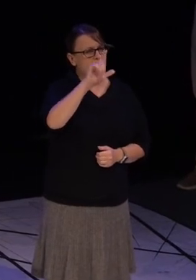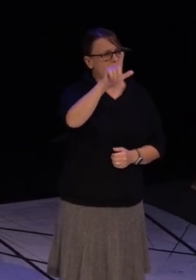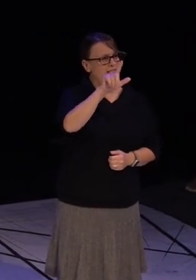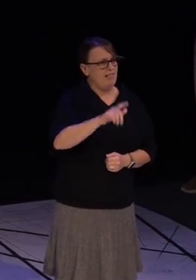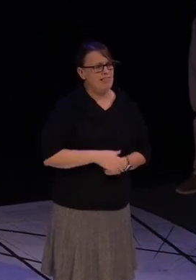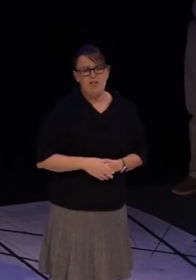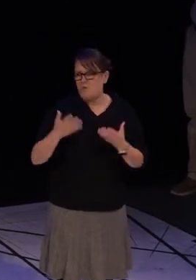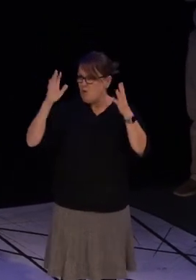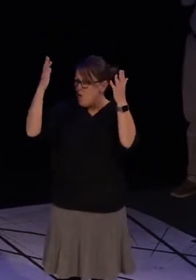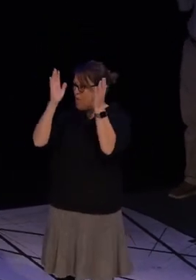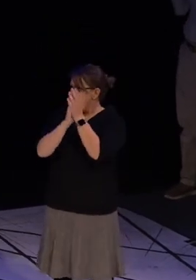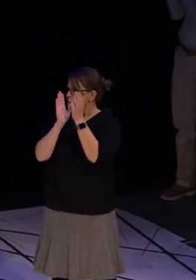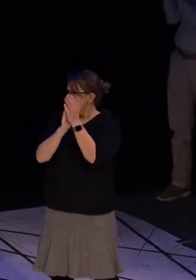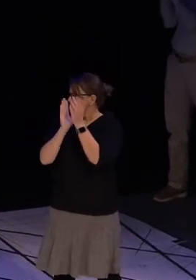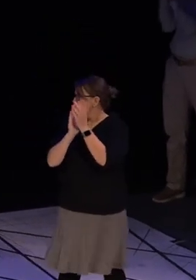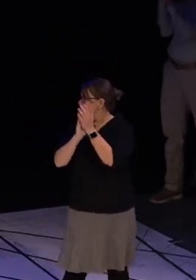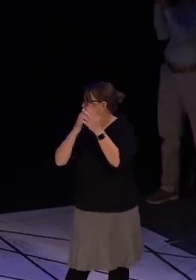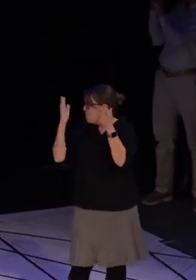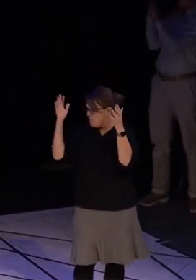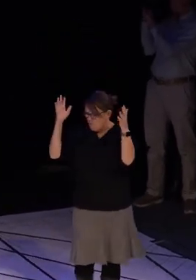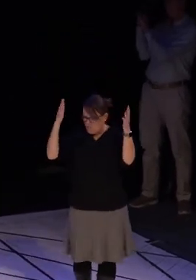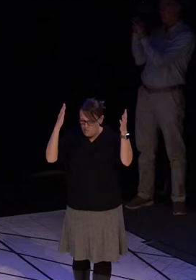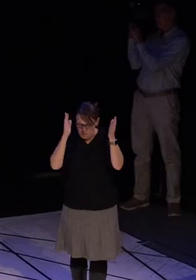(audience applauds)